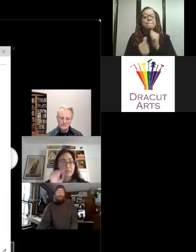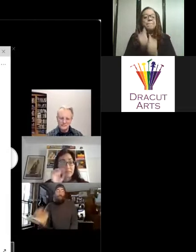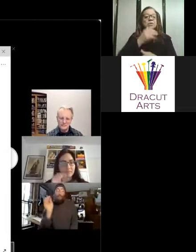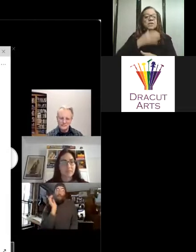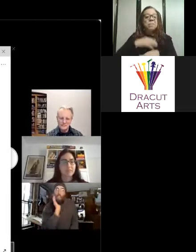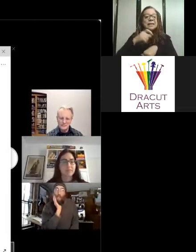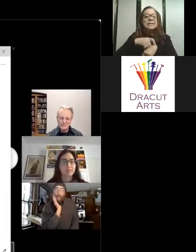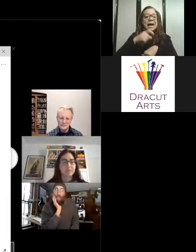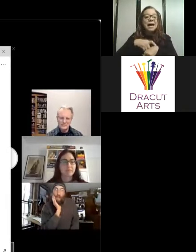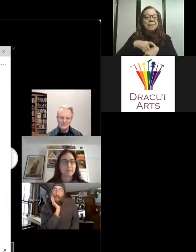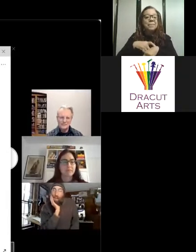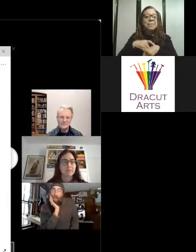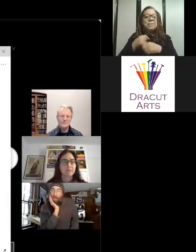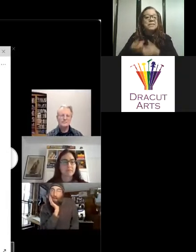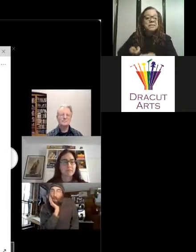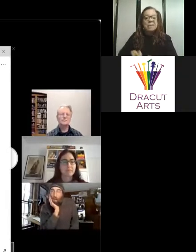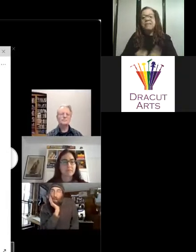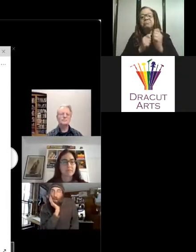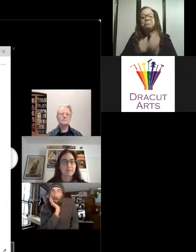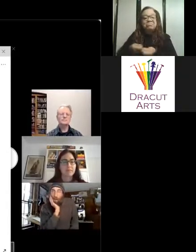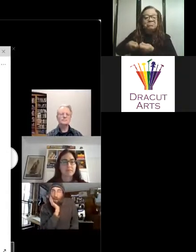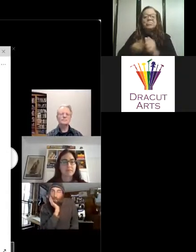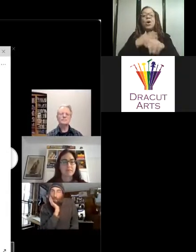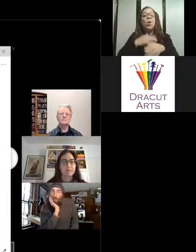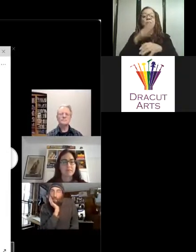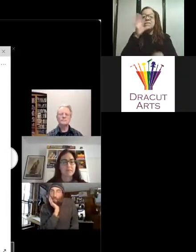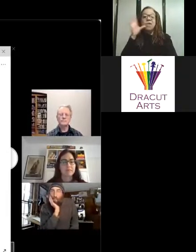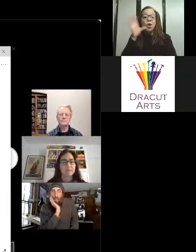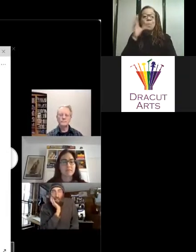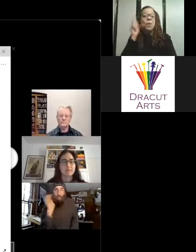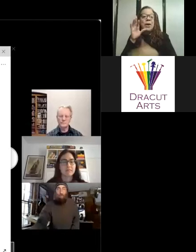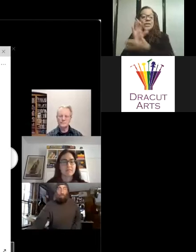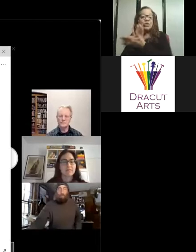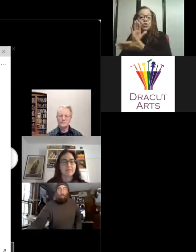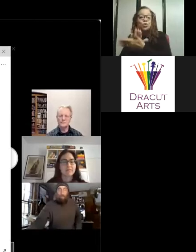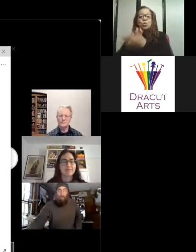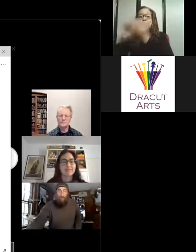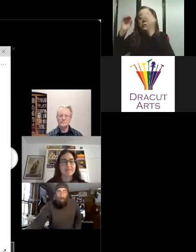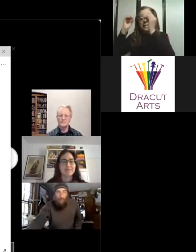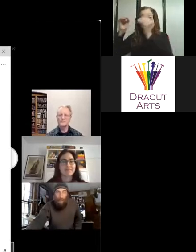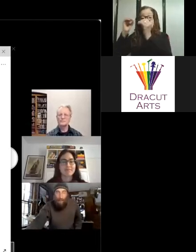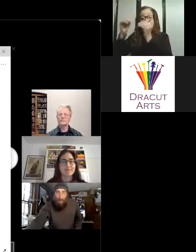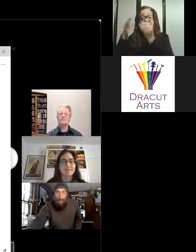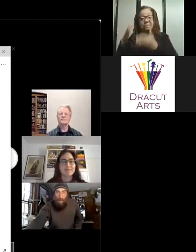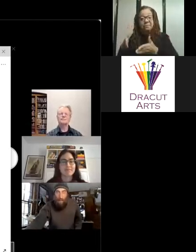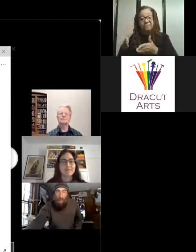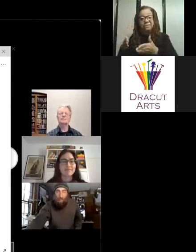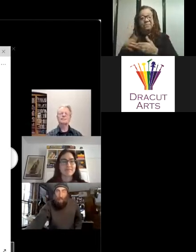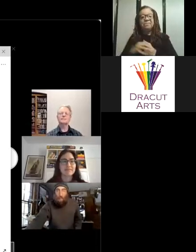school had been spent there on the farm or at school teaching"-- and uh, knowing Freeman